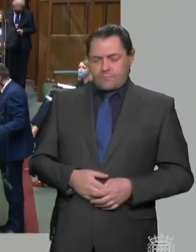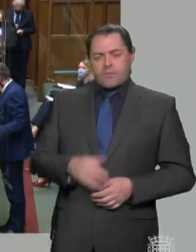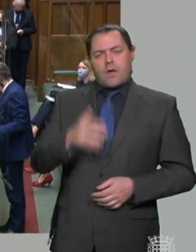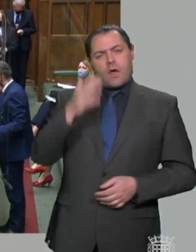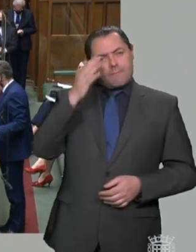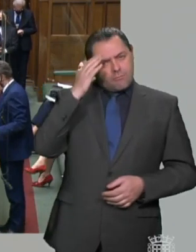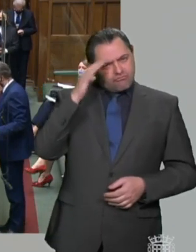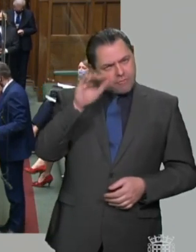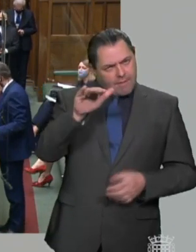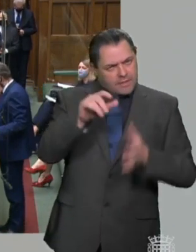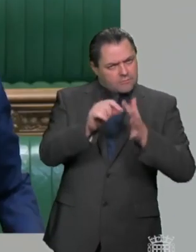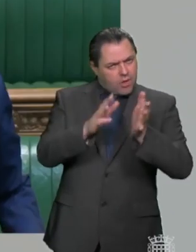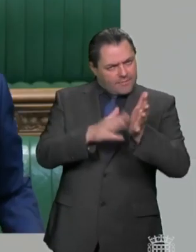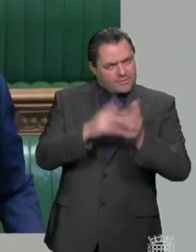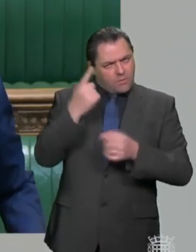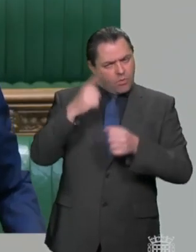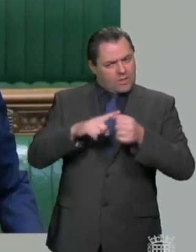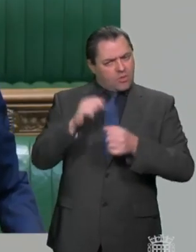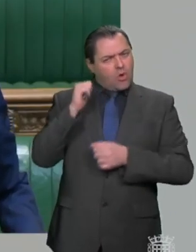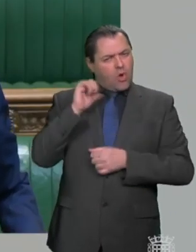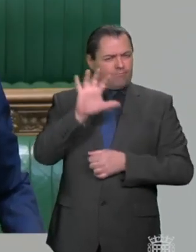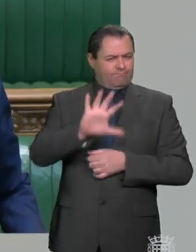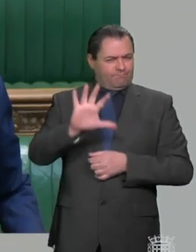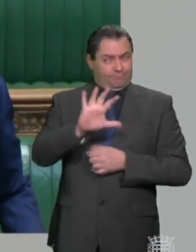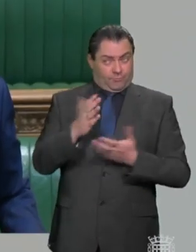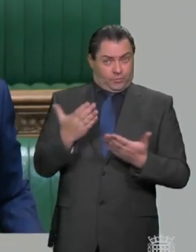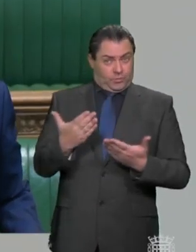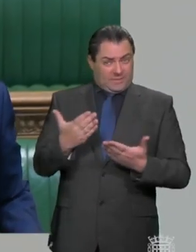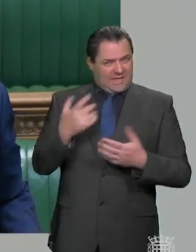Prime Minister that one year ago, almost to the day, he said of his former adviser